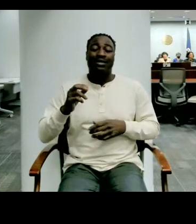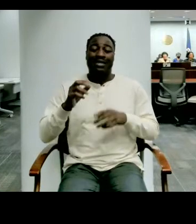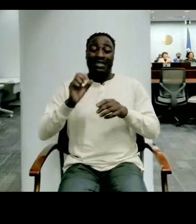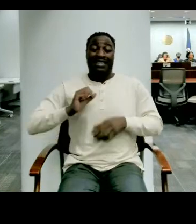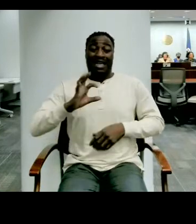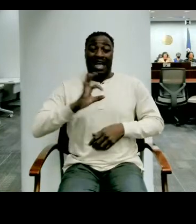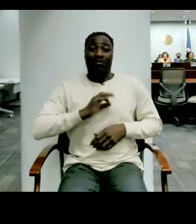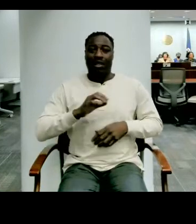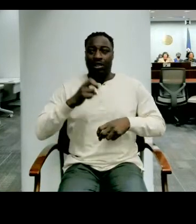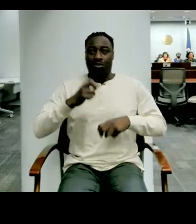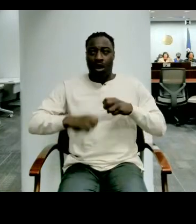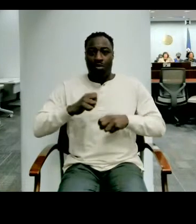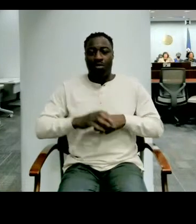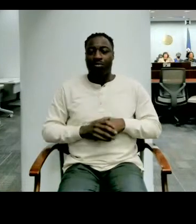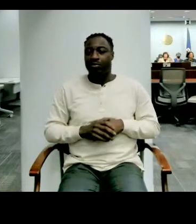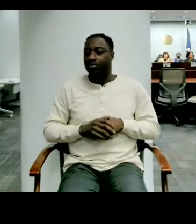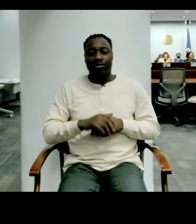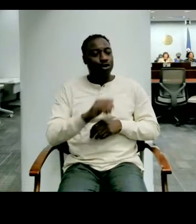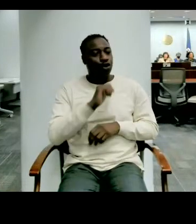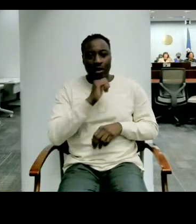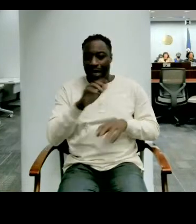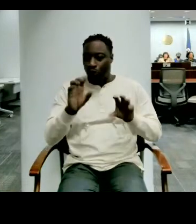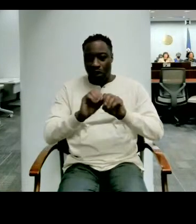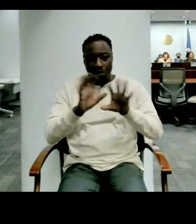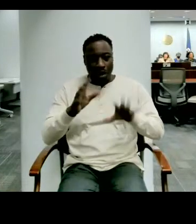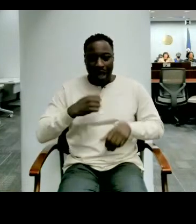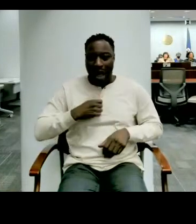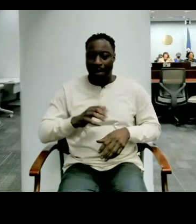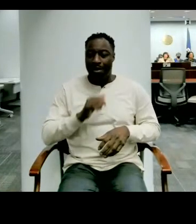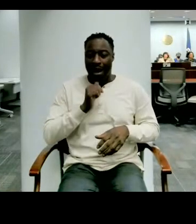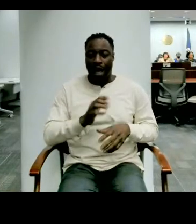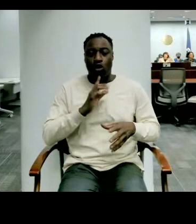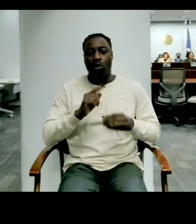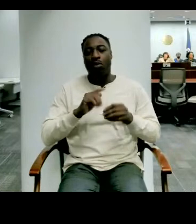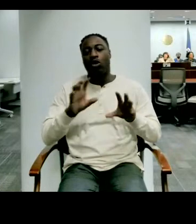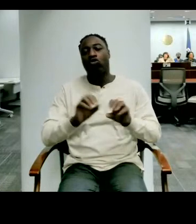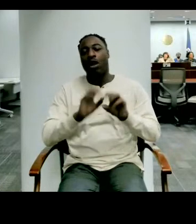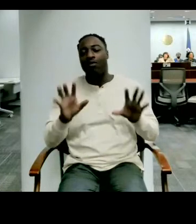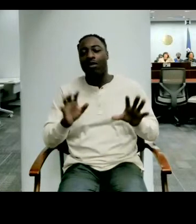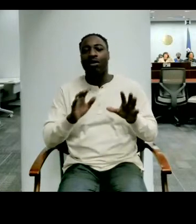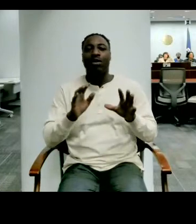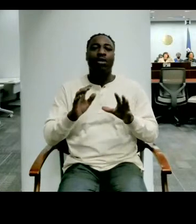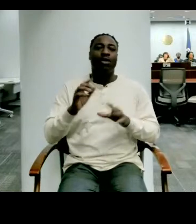First the lack of transparency, I'm not talking transparency or motivation for why someone was